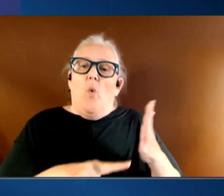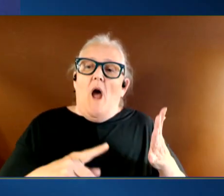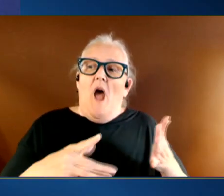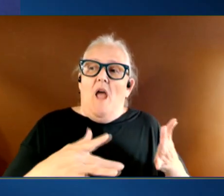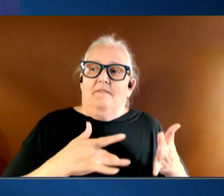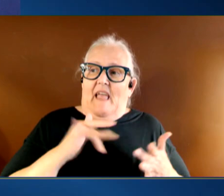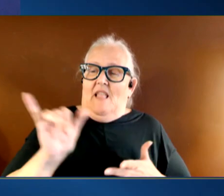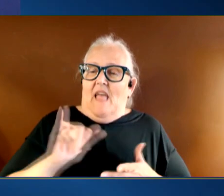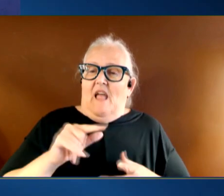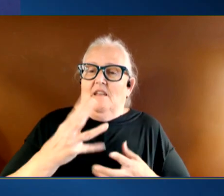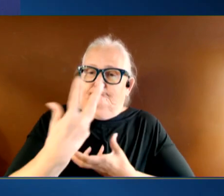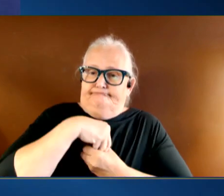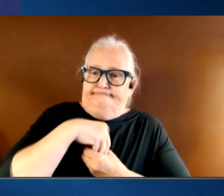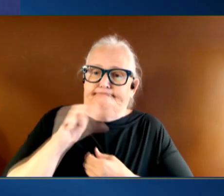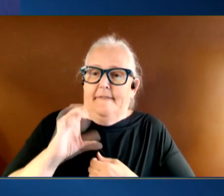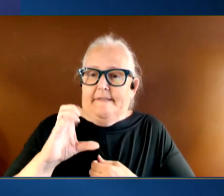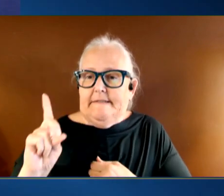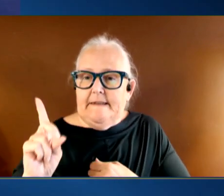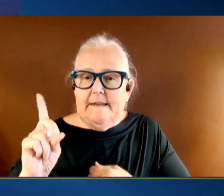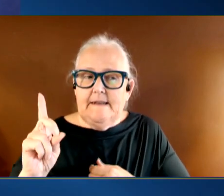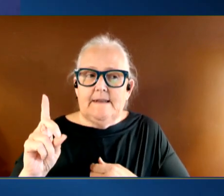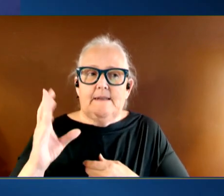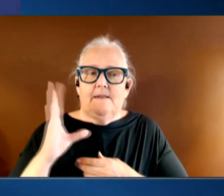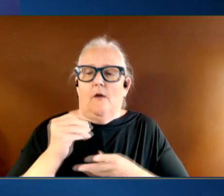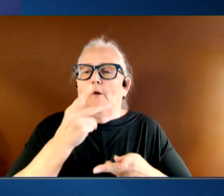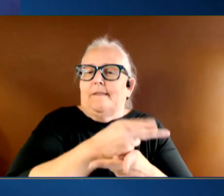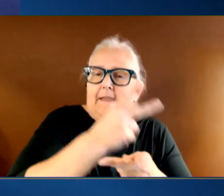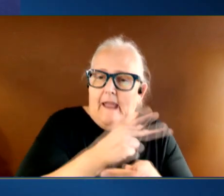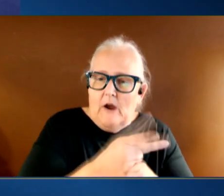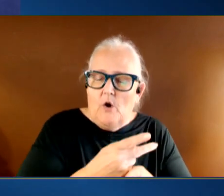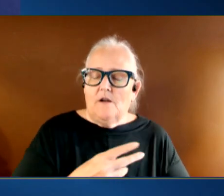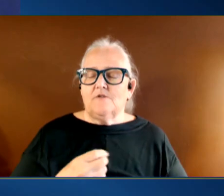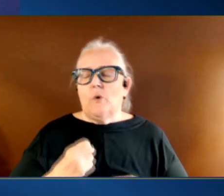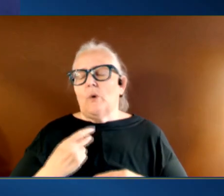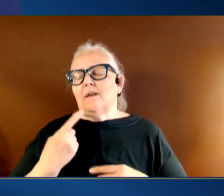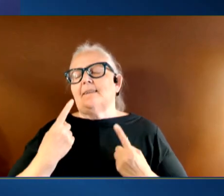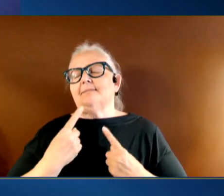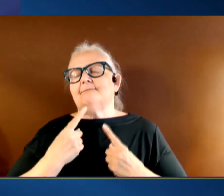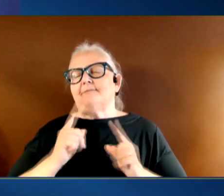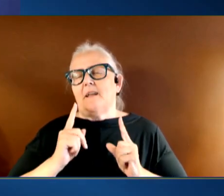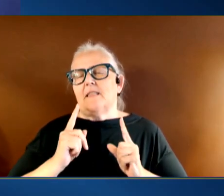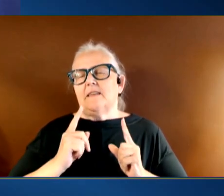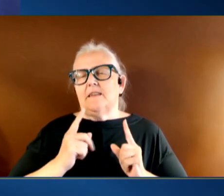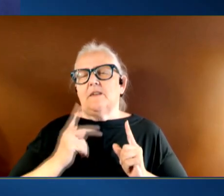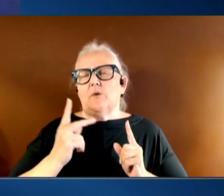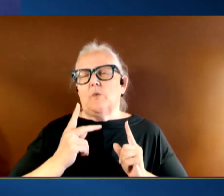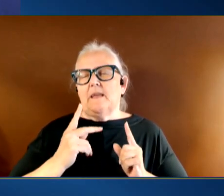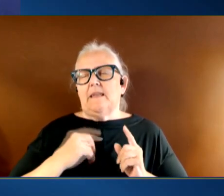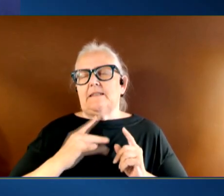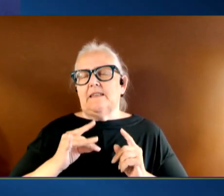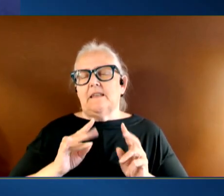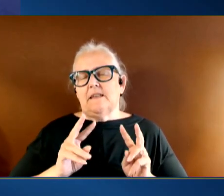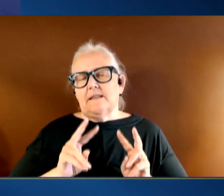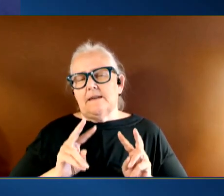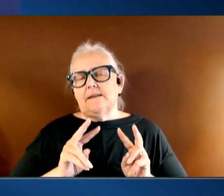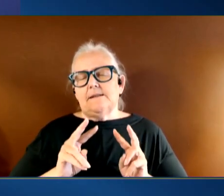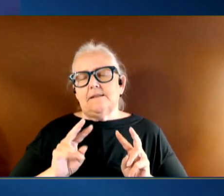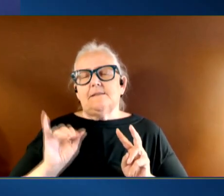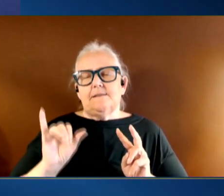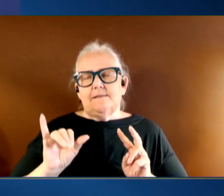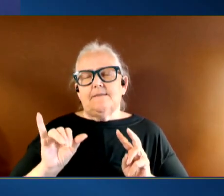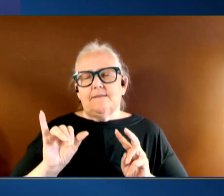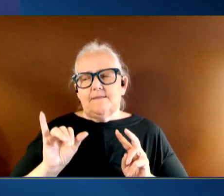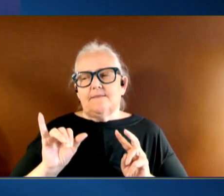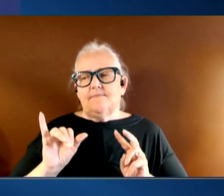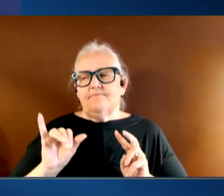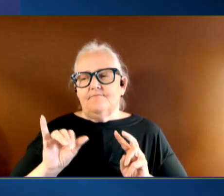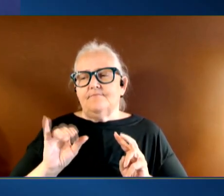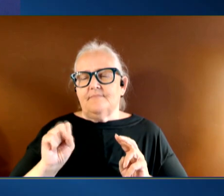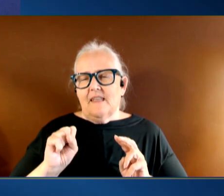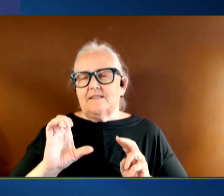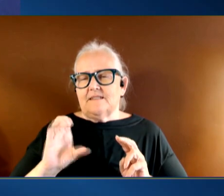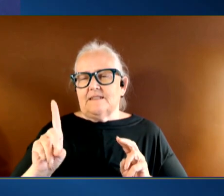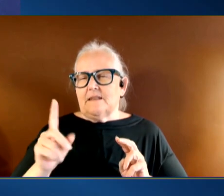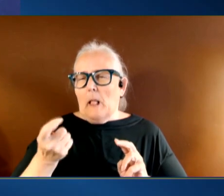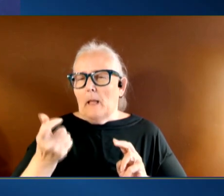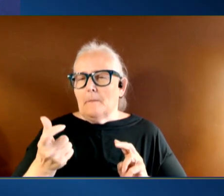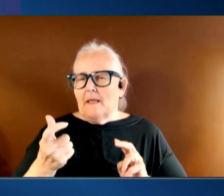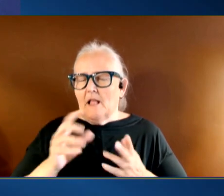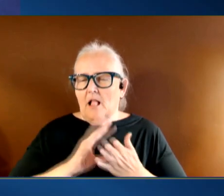And finally, we had a little bit of, not a little window into sickle cell disease. And so, yeah,